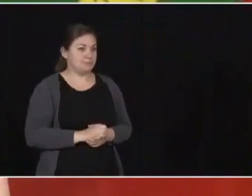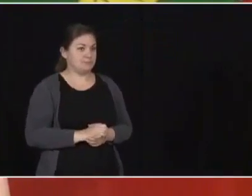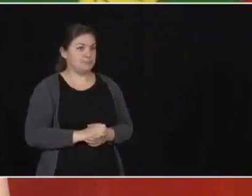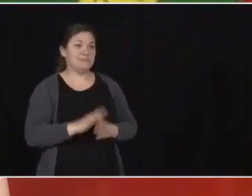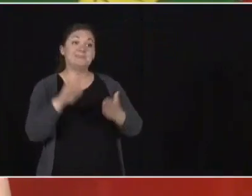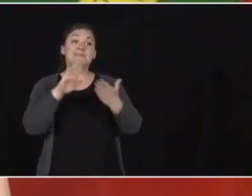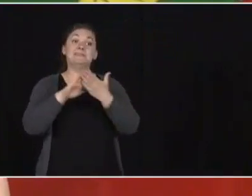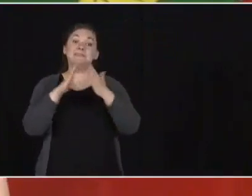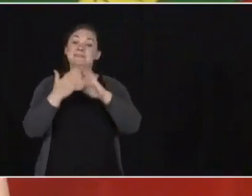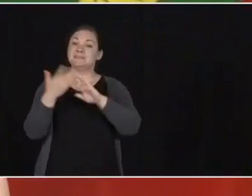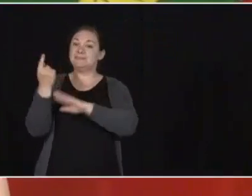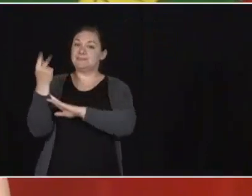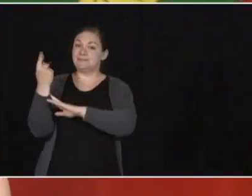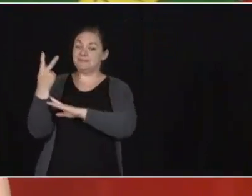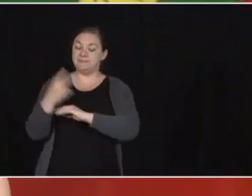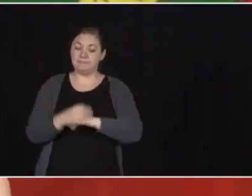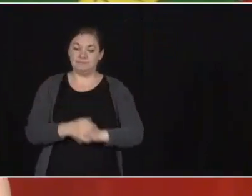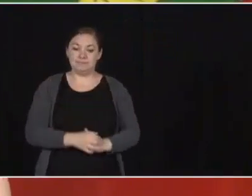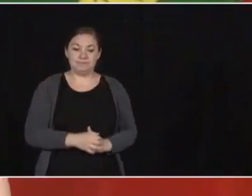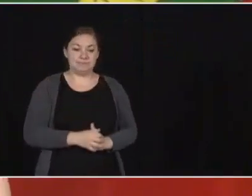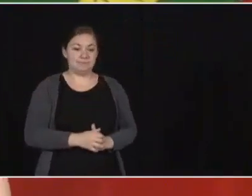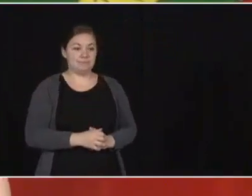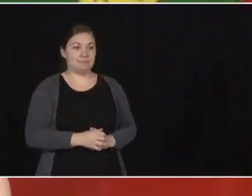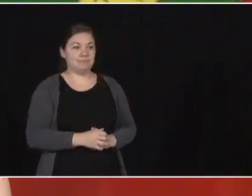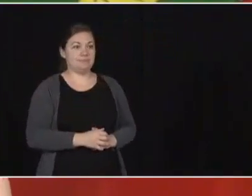Technik next question comes from Cynthia Milliken with city TV.